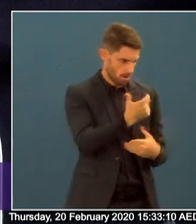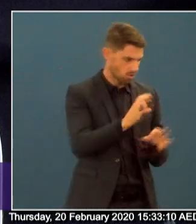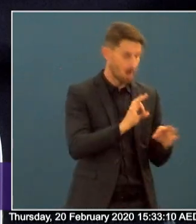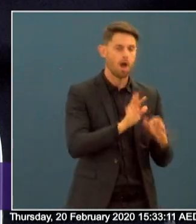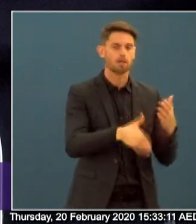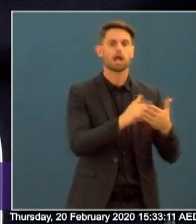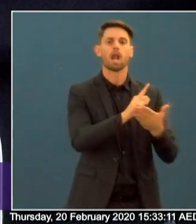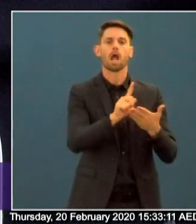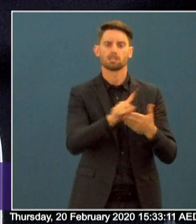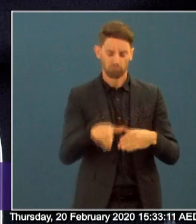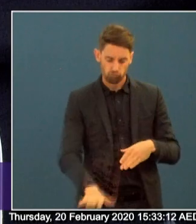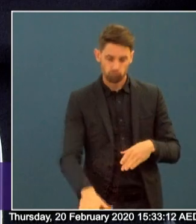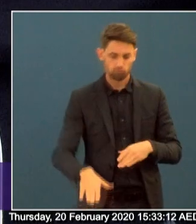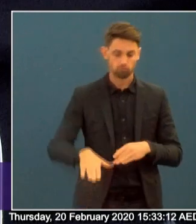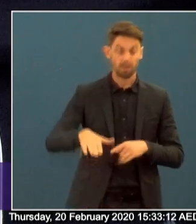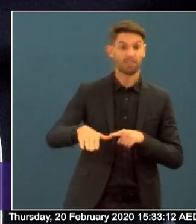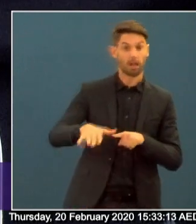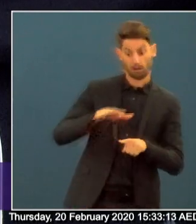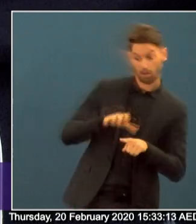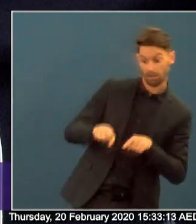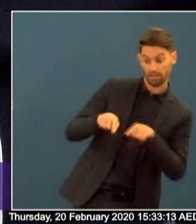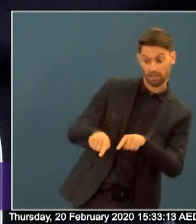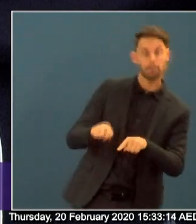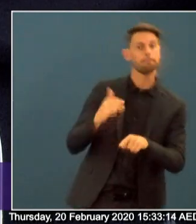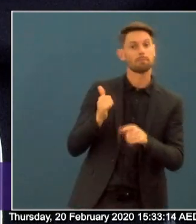they may be identified through screening programs,